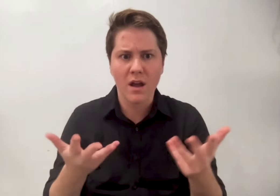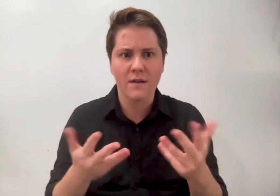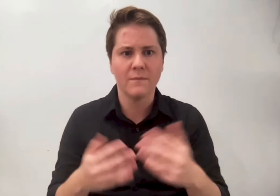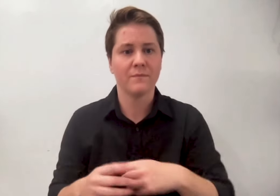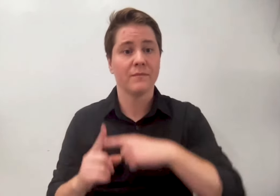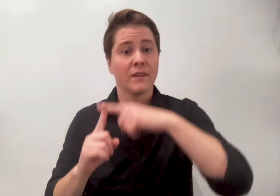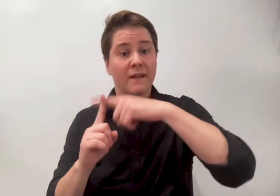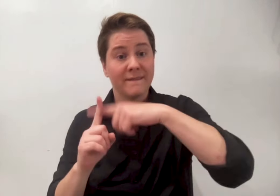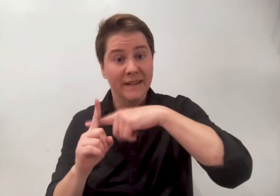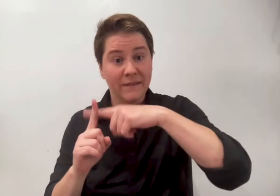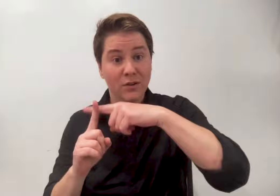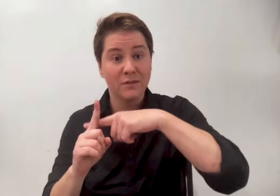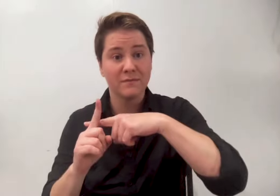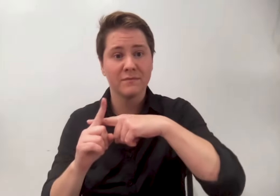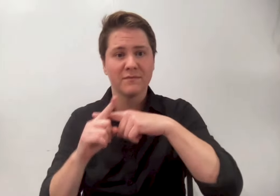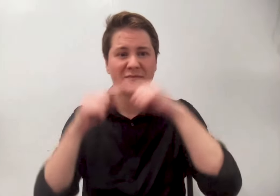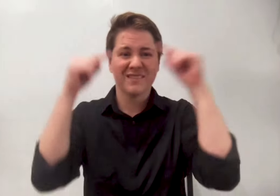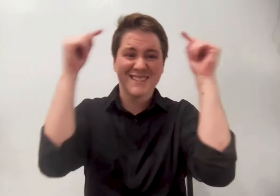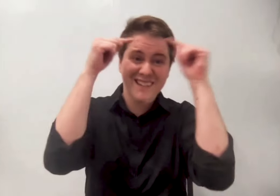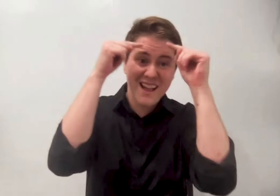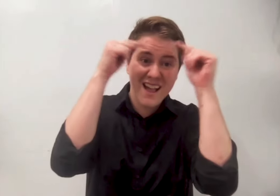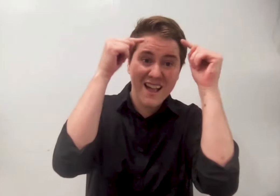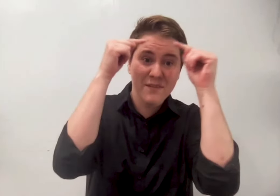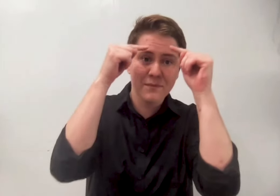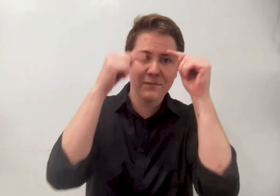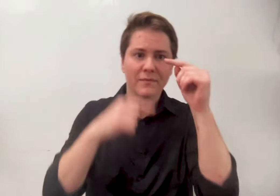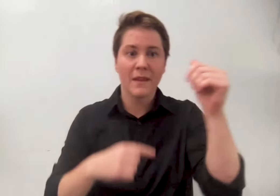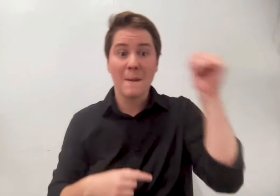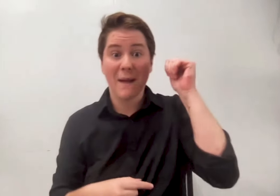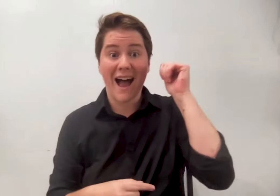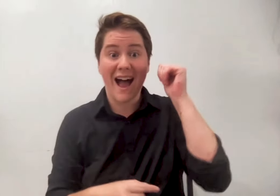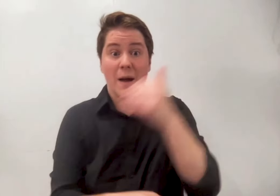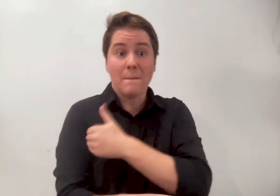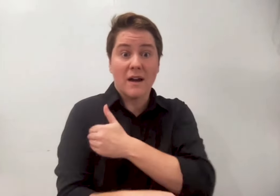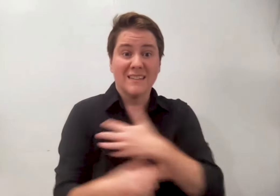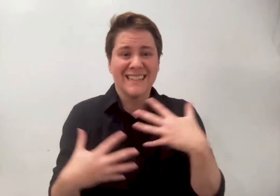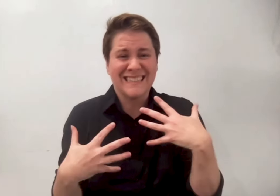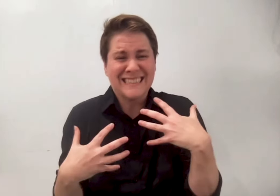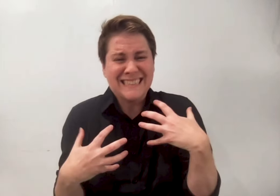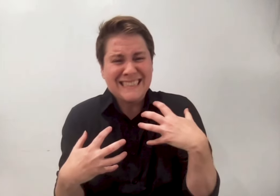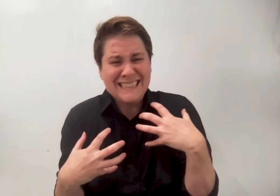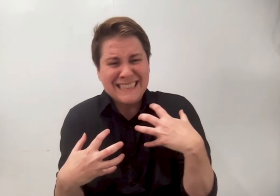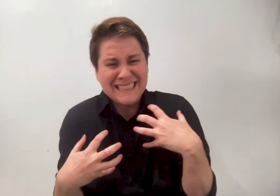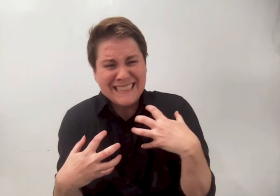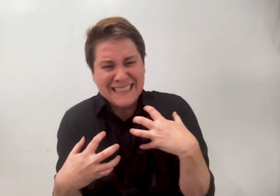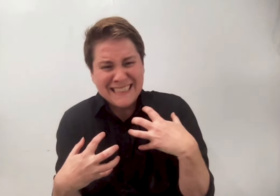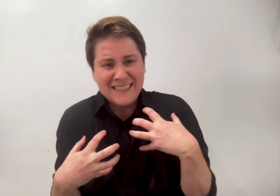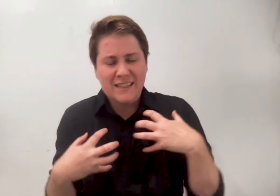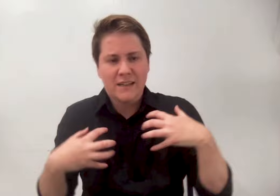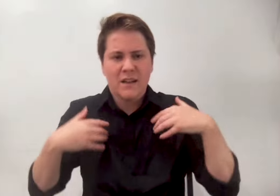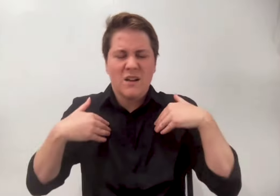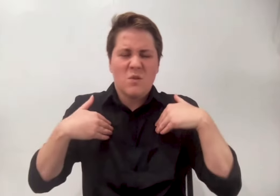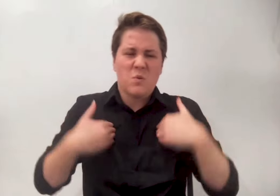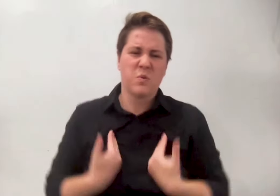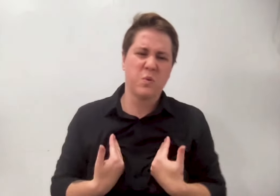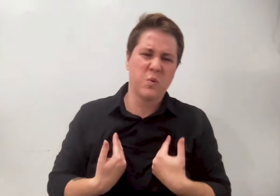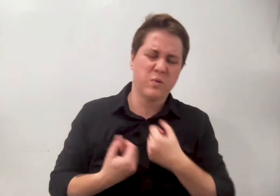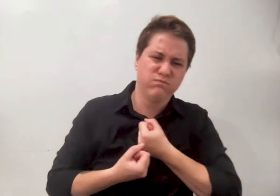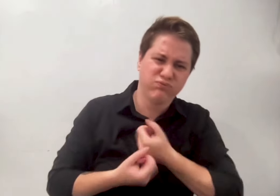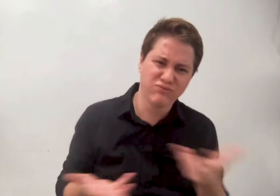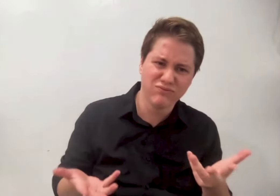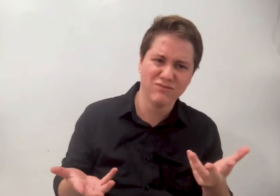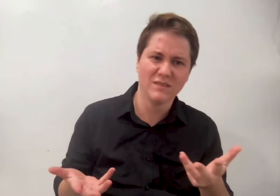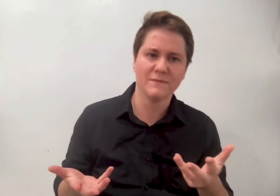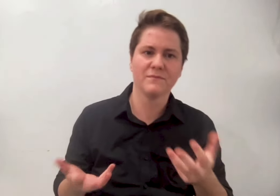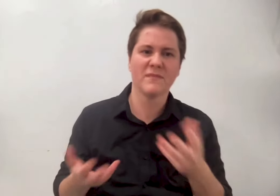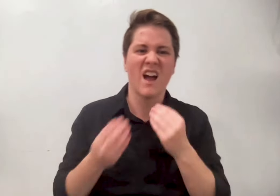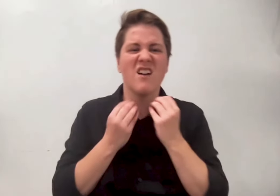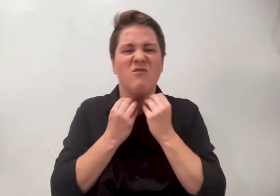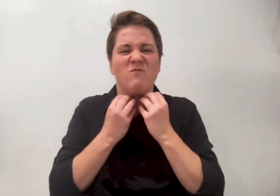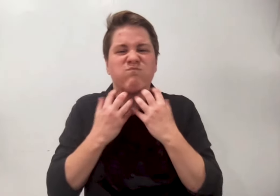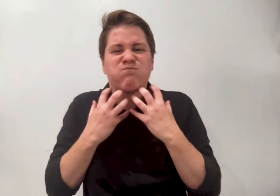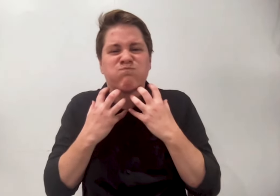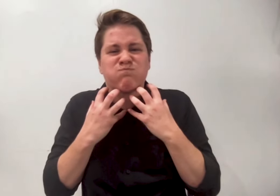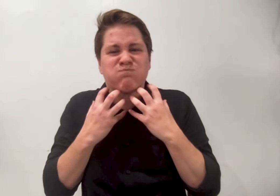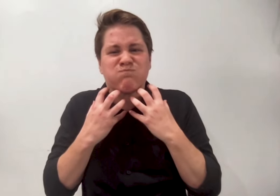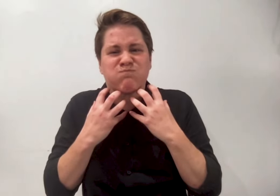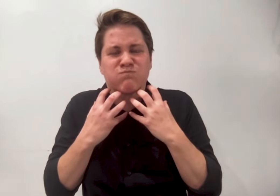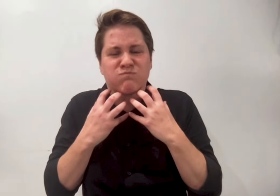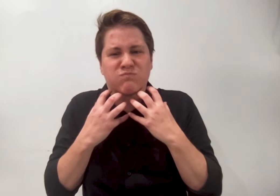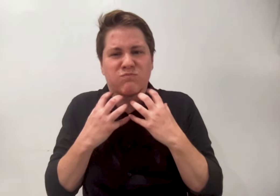These symptoms included fever, headache, tight back muscles, exhaustion, and swollen lymph nodes